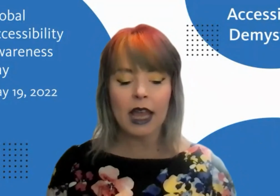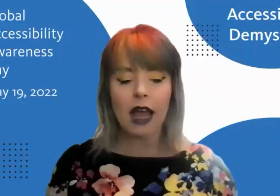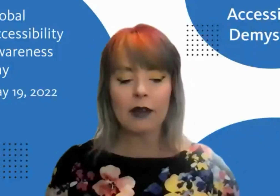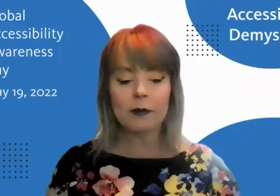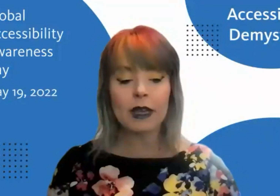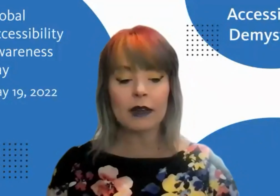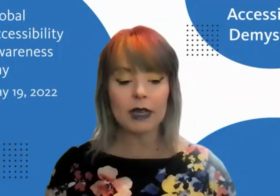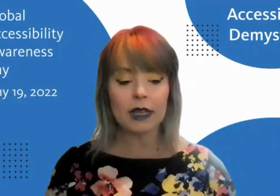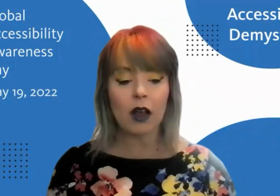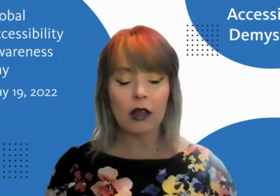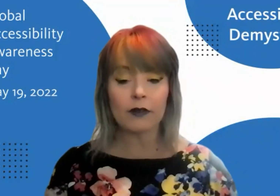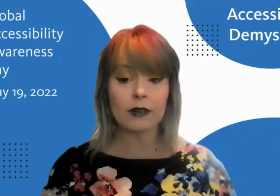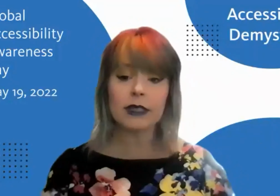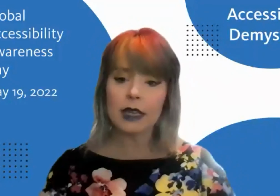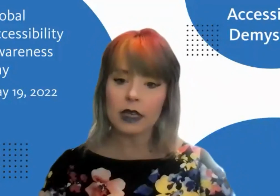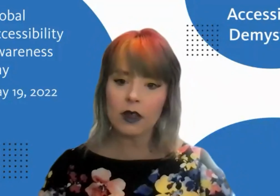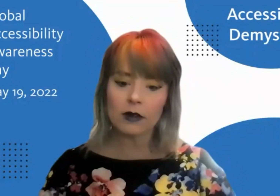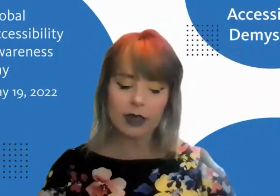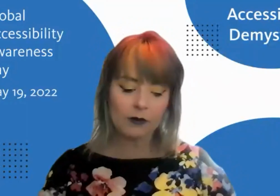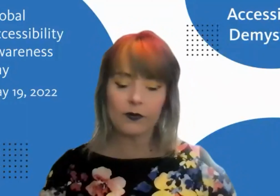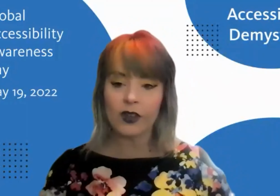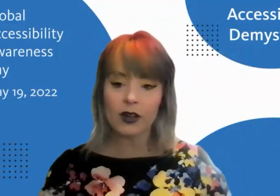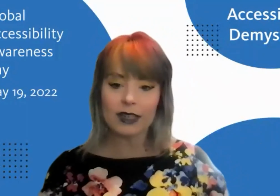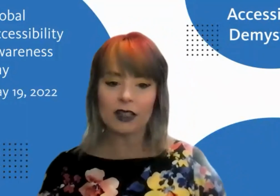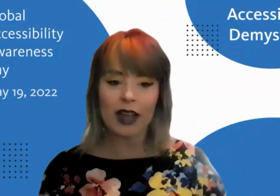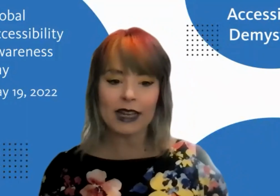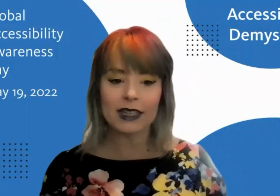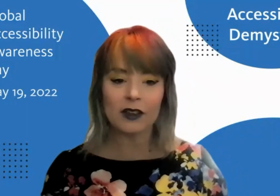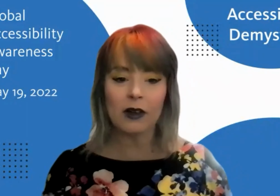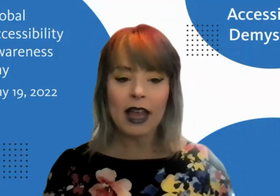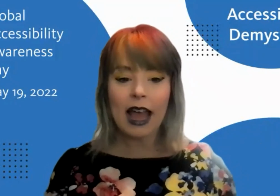I would be on a meeting call and if I was taking notes, I would furiously try